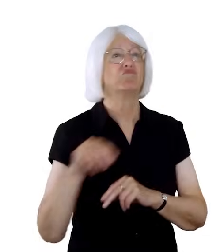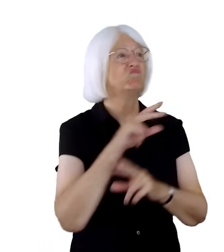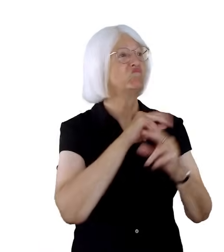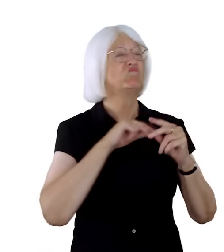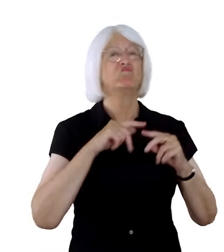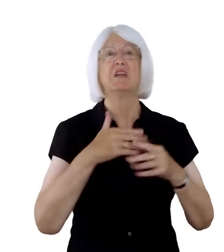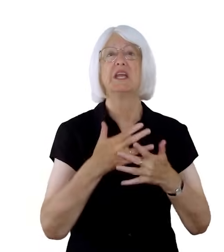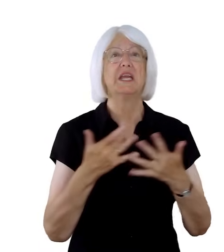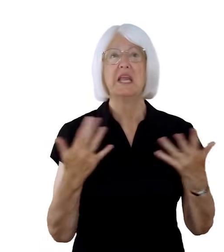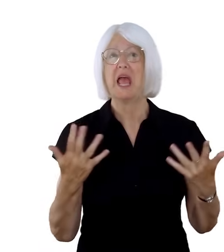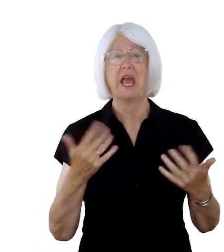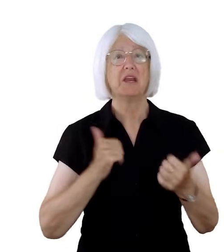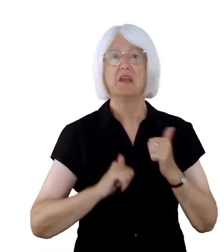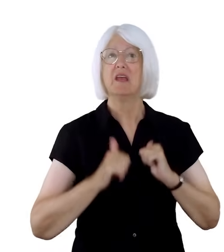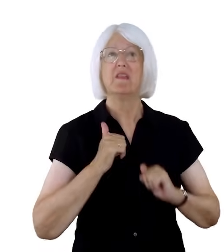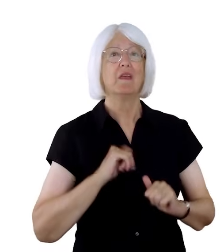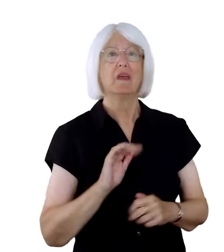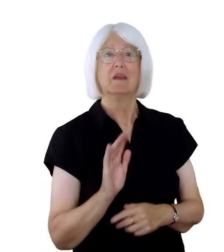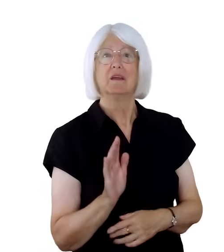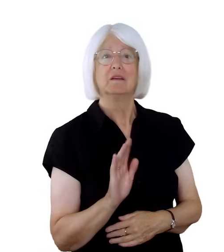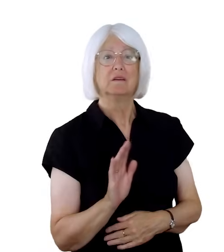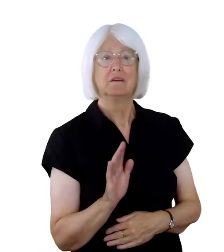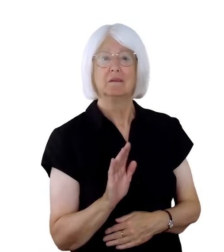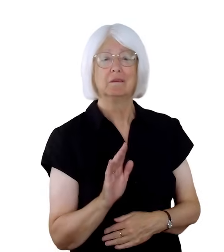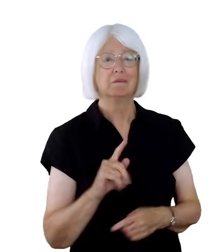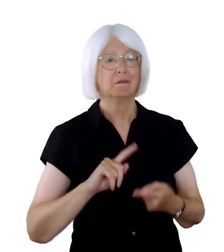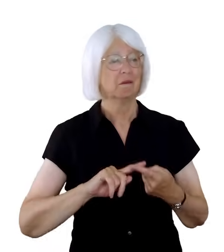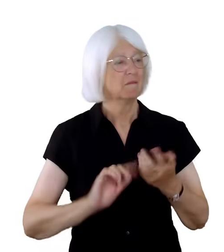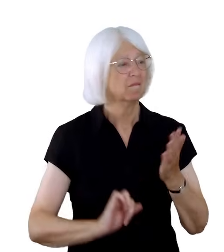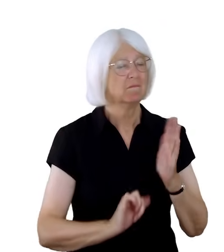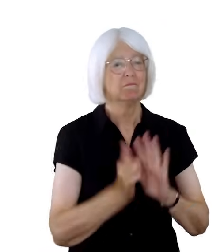I will not boast in anything